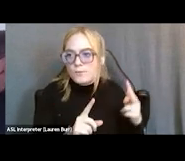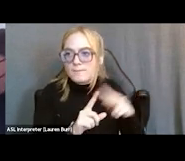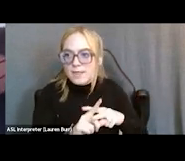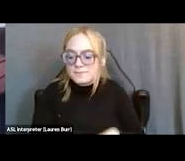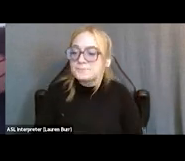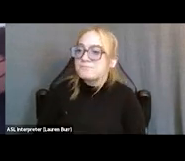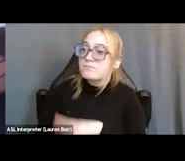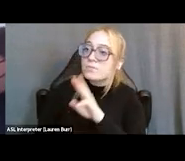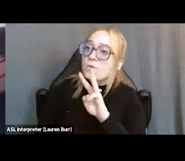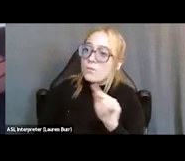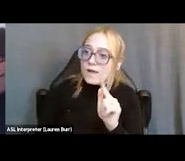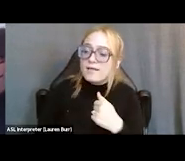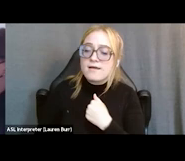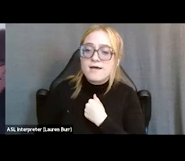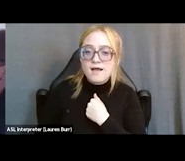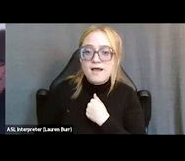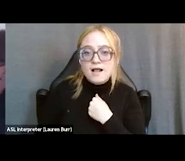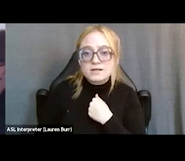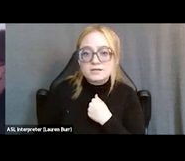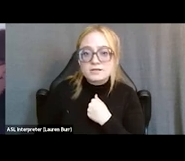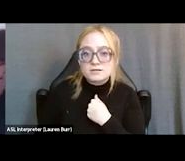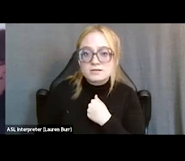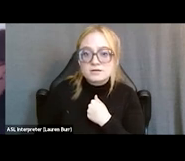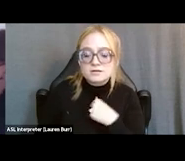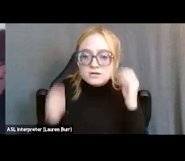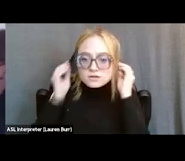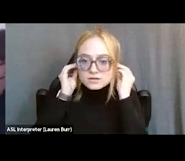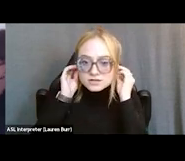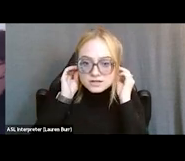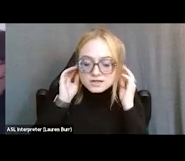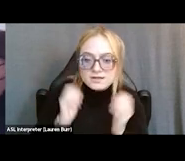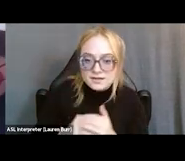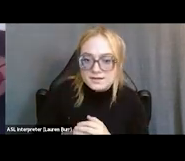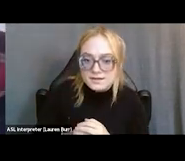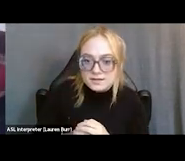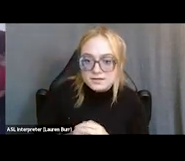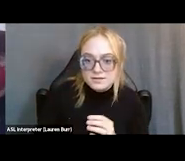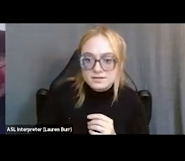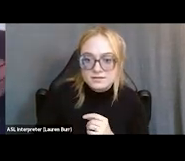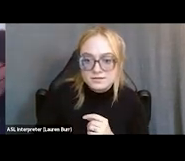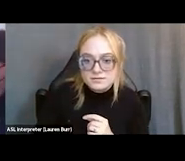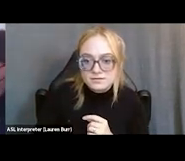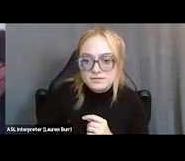Well, I had really, I was a patient here and I had recently lost my job